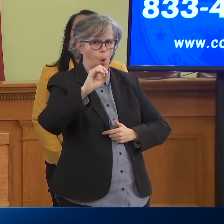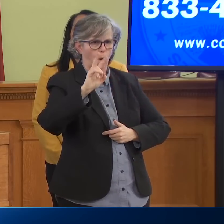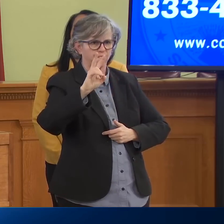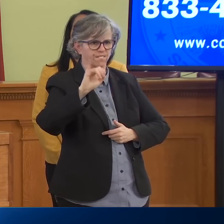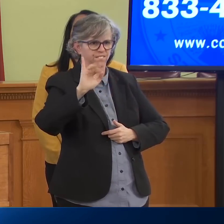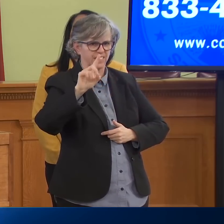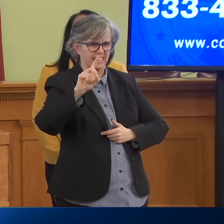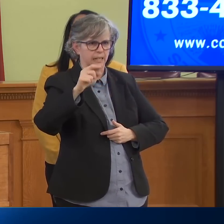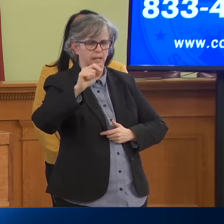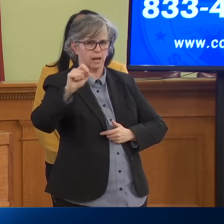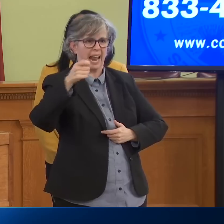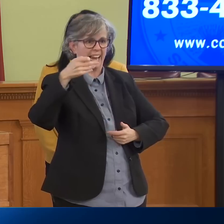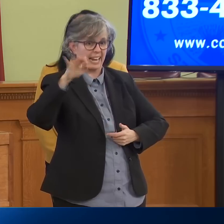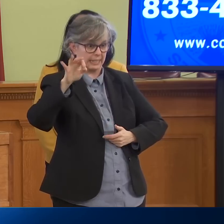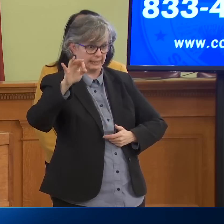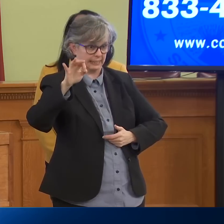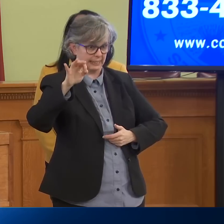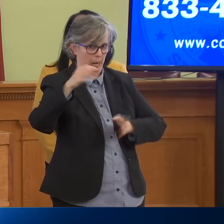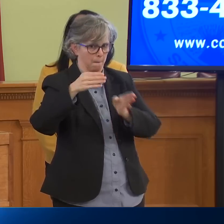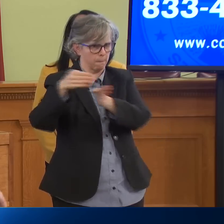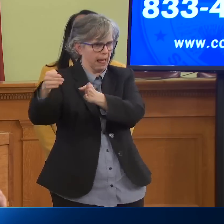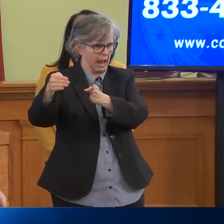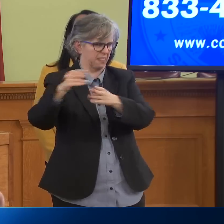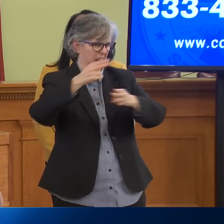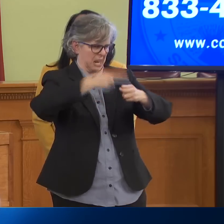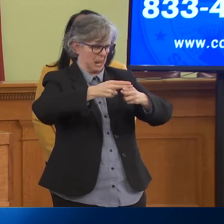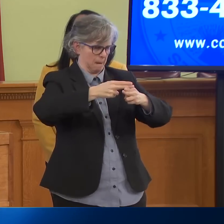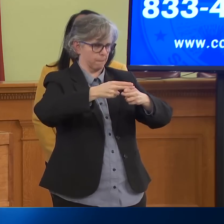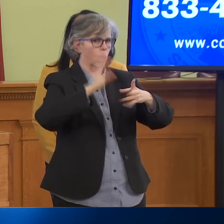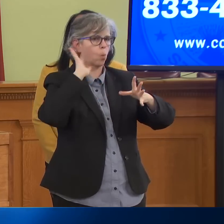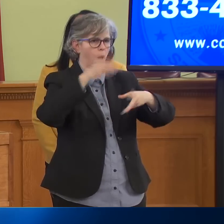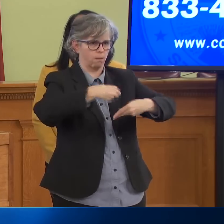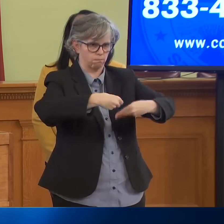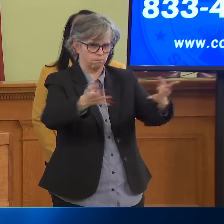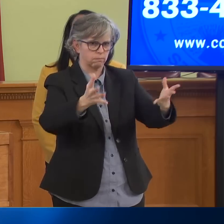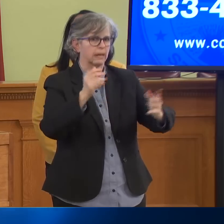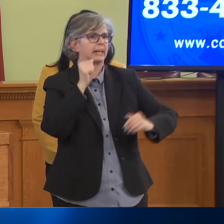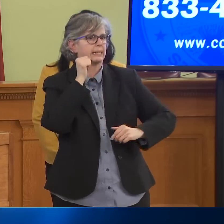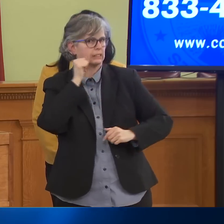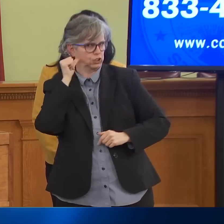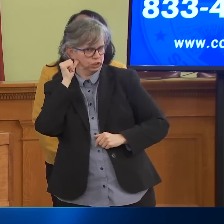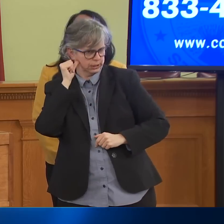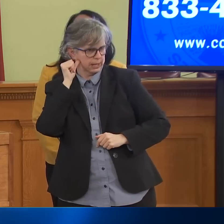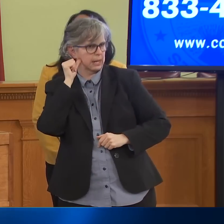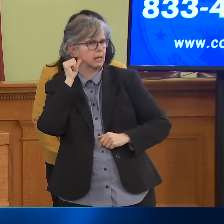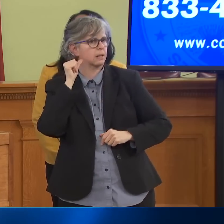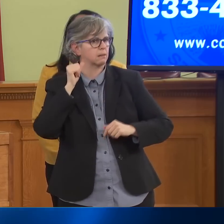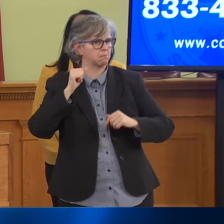HEALTH SERVICES ADMINISTRATION APPROVED THE OHIO COVID-19 OPIOID TREATMENT PLAN.